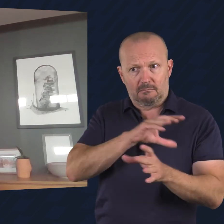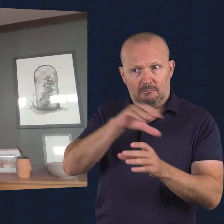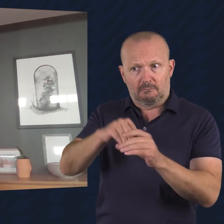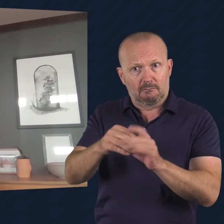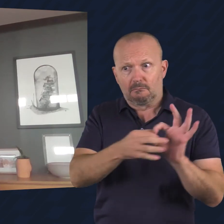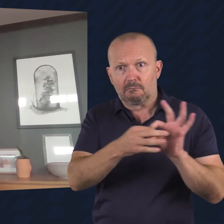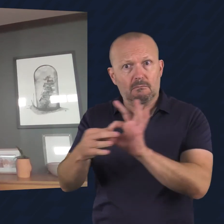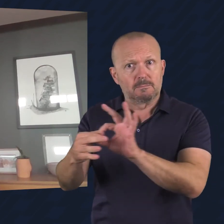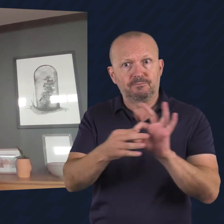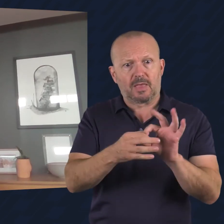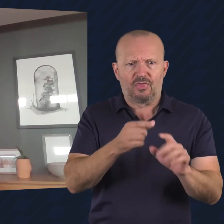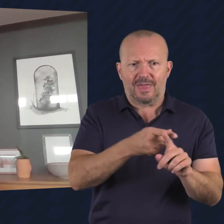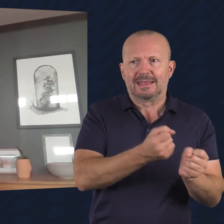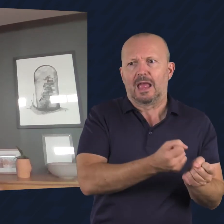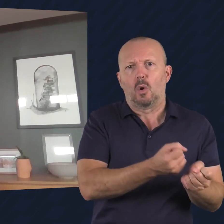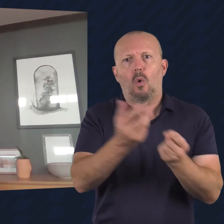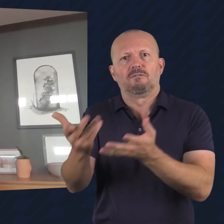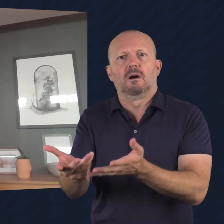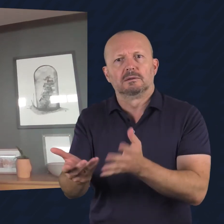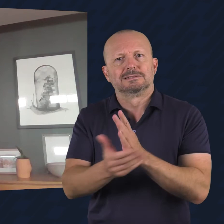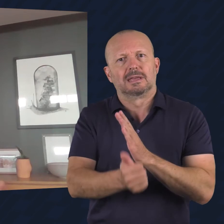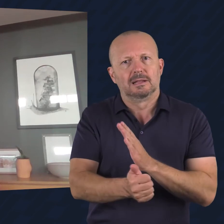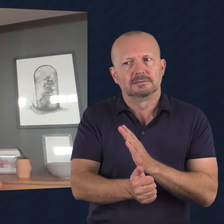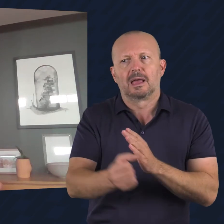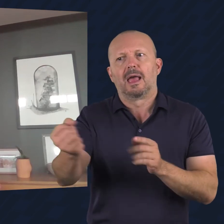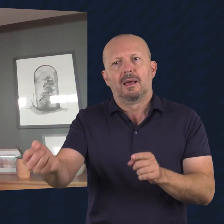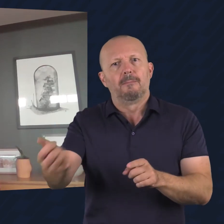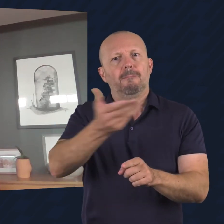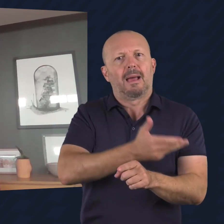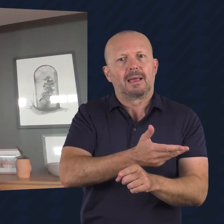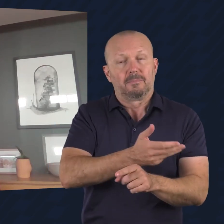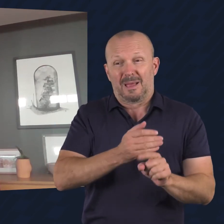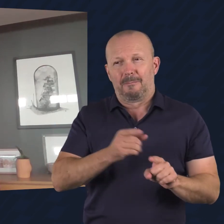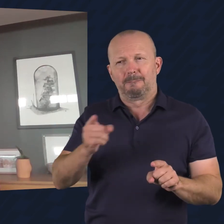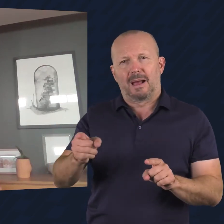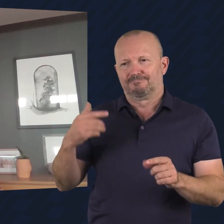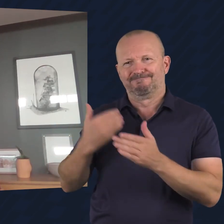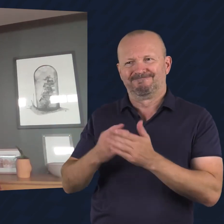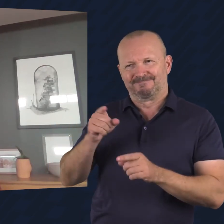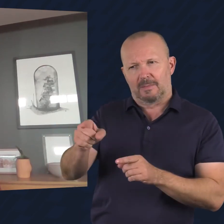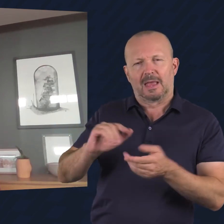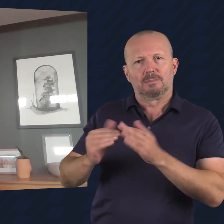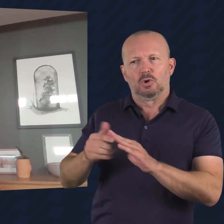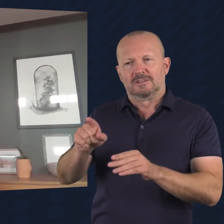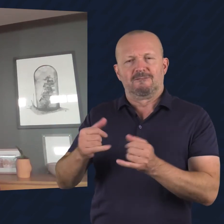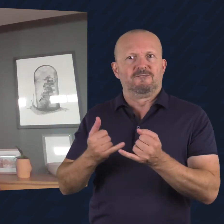that they actually have something to offer that community. But in a way, the highly technical nature of that community